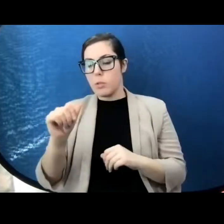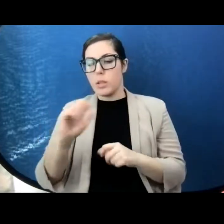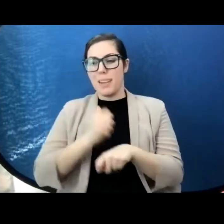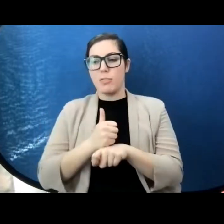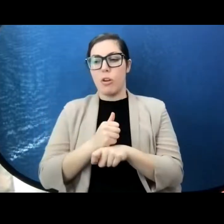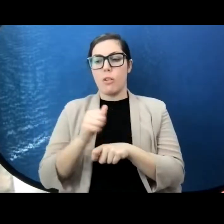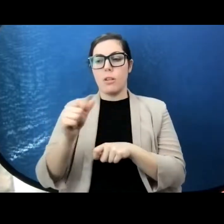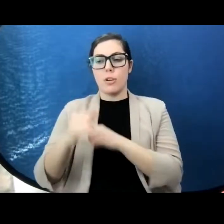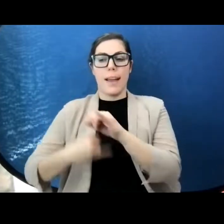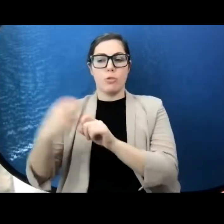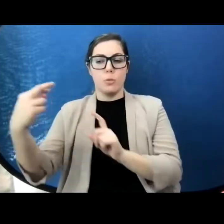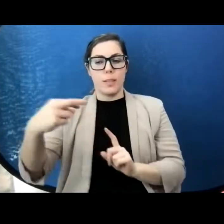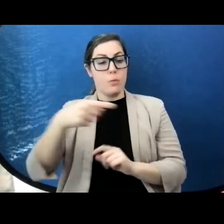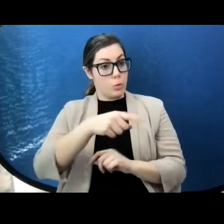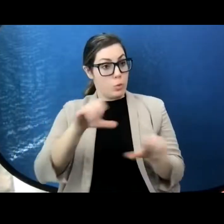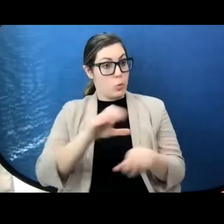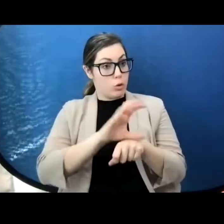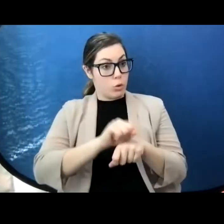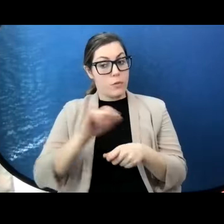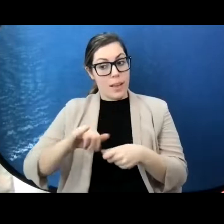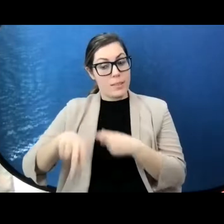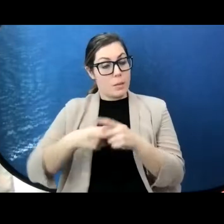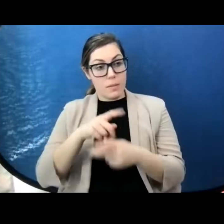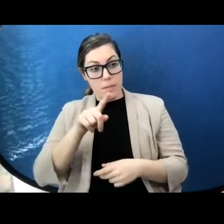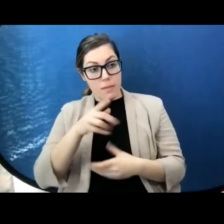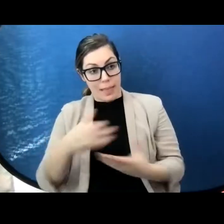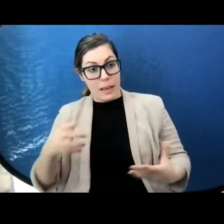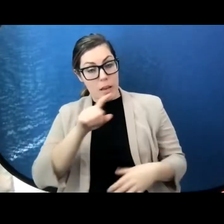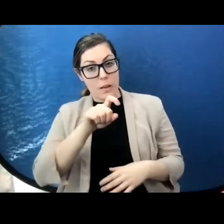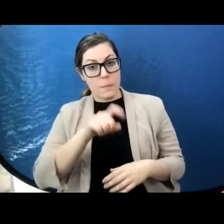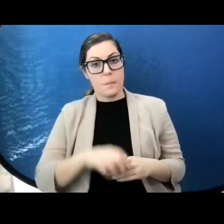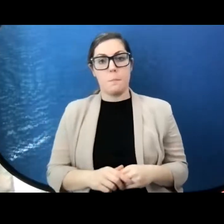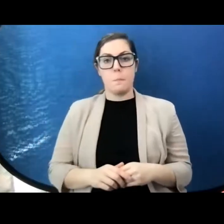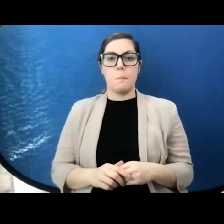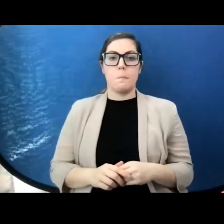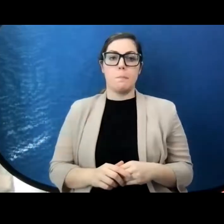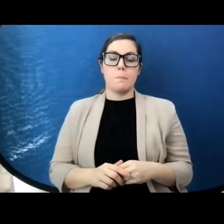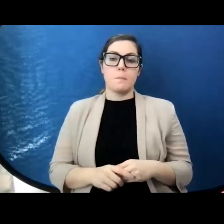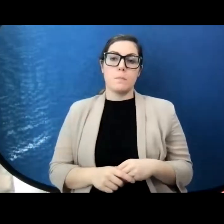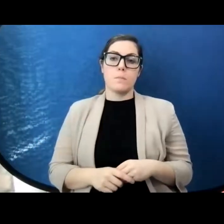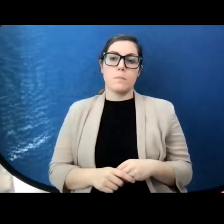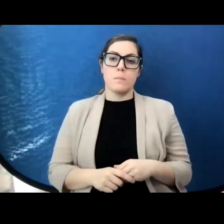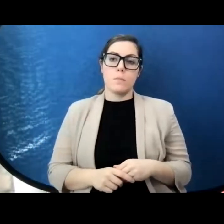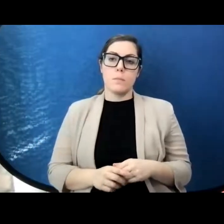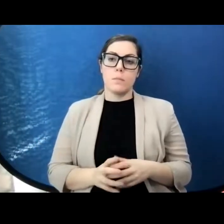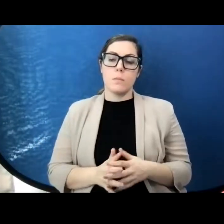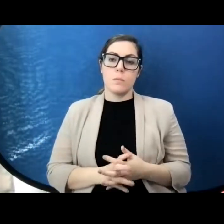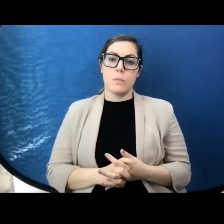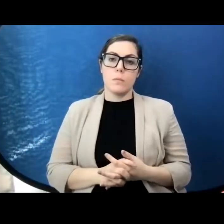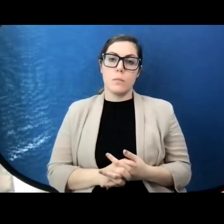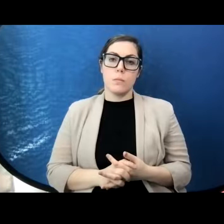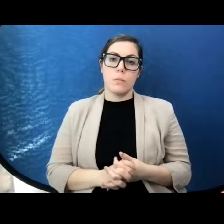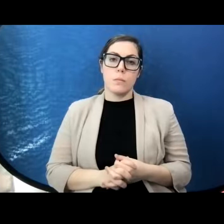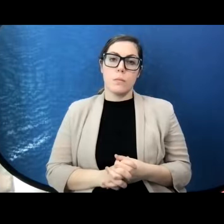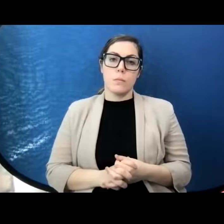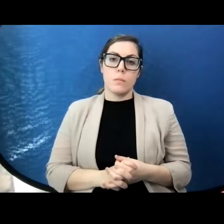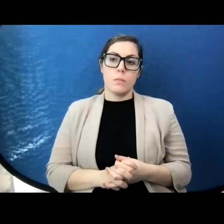Do y'all do consulting for things like this? >> JUSTIN HARFORD: Yeah, we can definitely